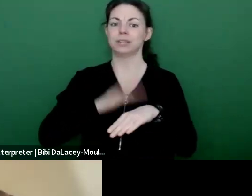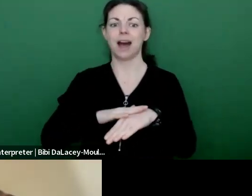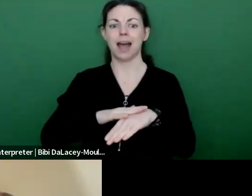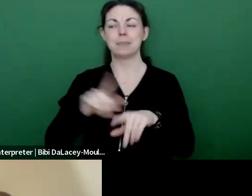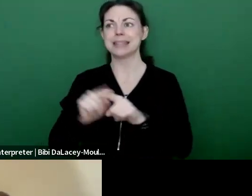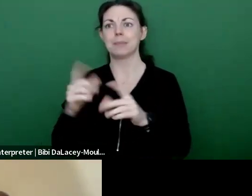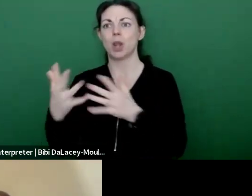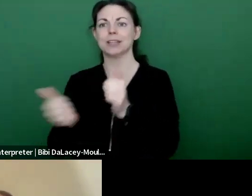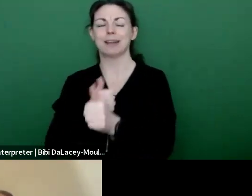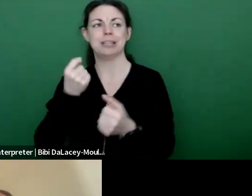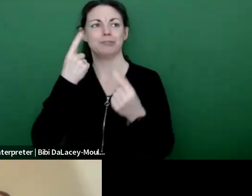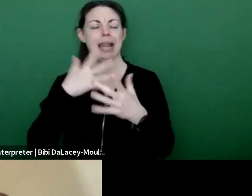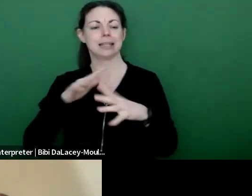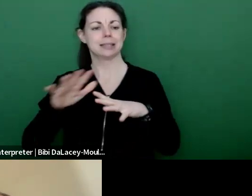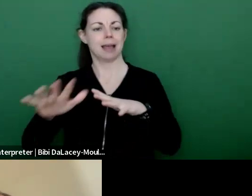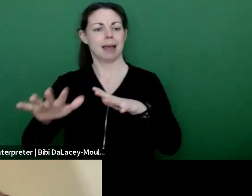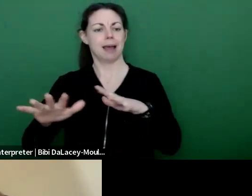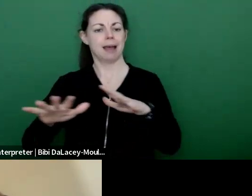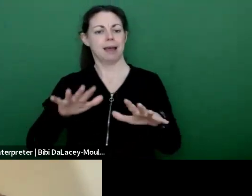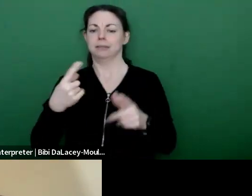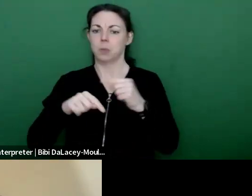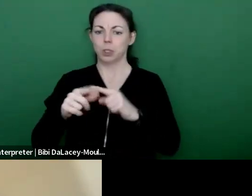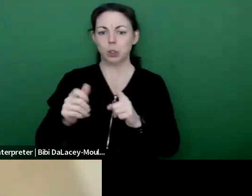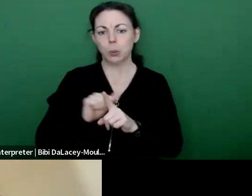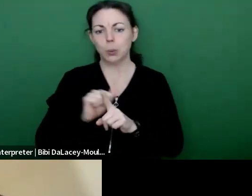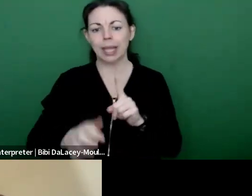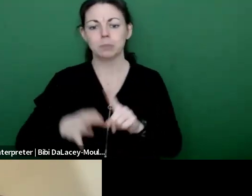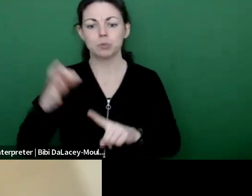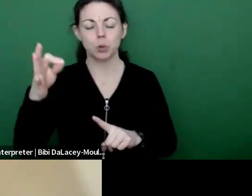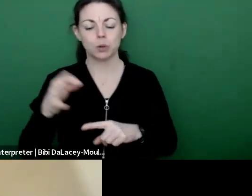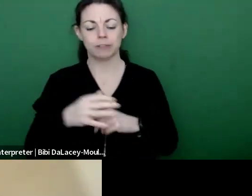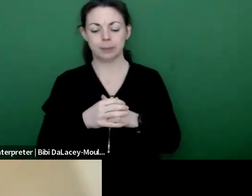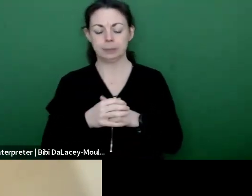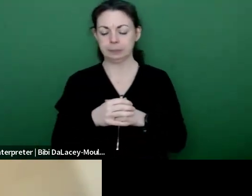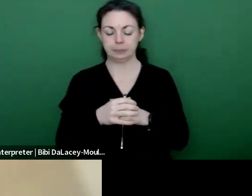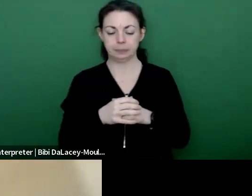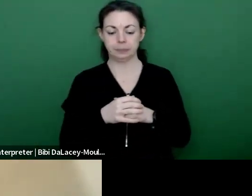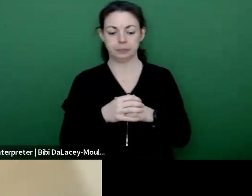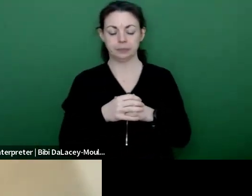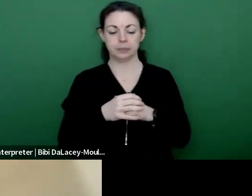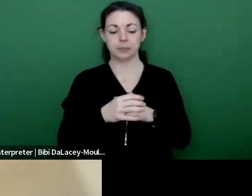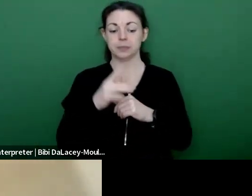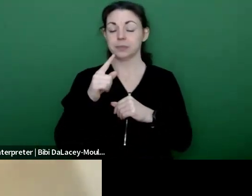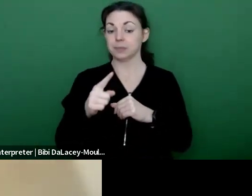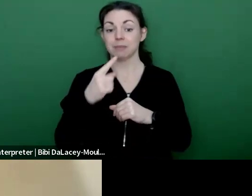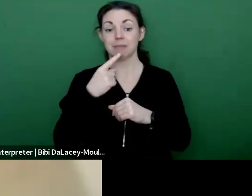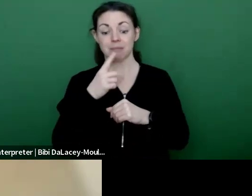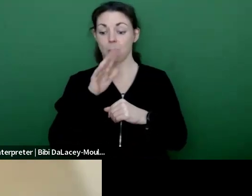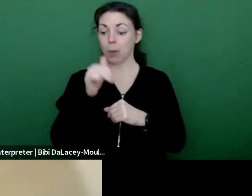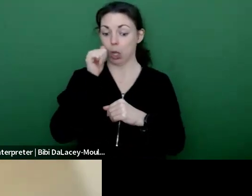and so initially, the business had gone out and said, "Oh, you know, we, we know you're doing this right now. We think that we should